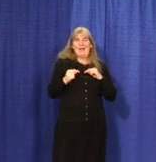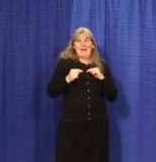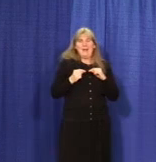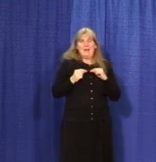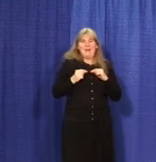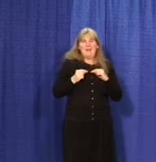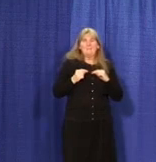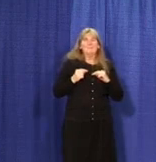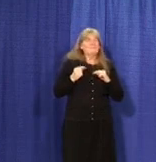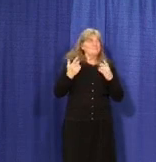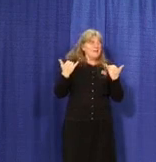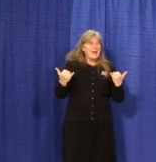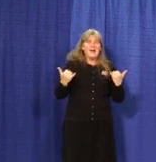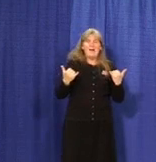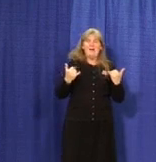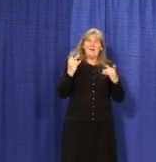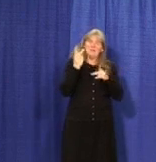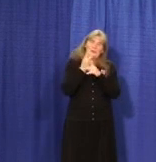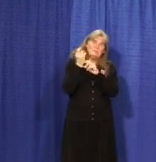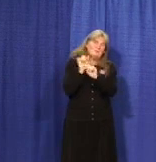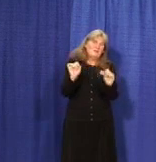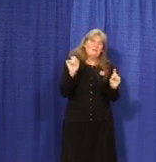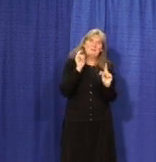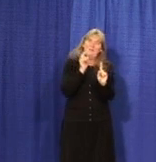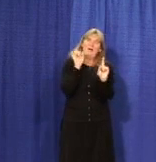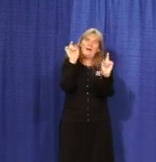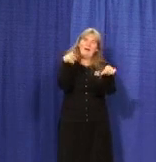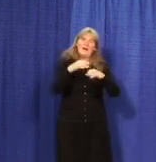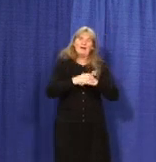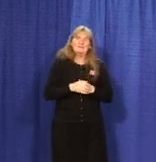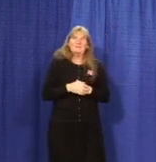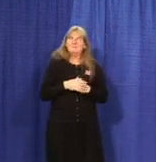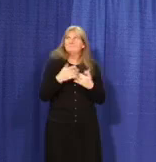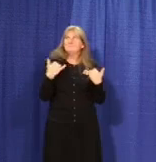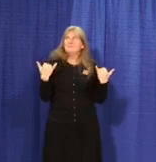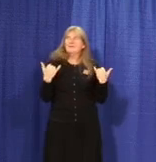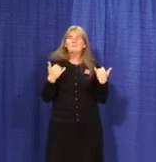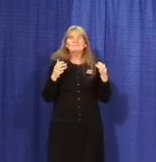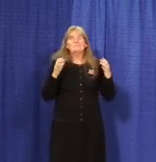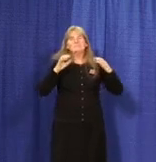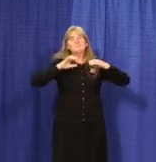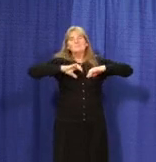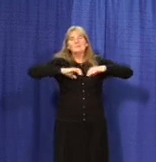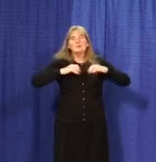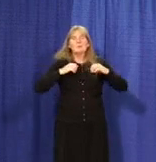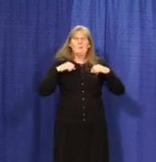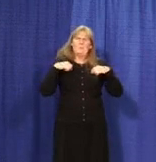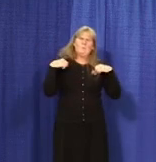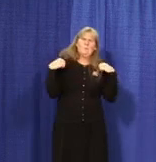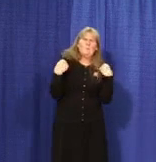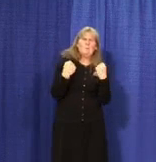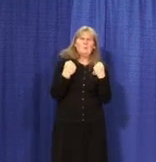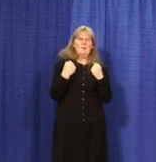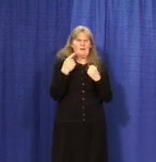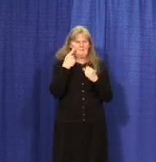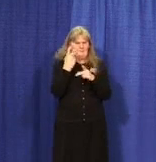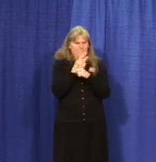our new normal. The day is getting darker and colder, we need to prioritize finding things that alleviate